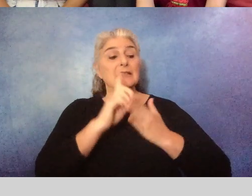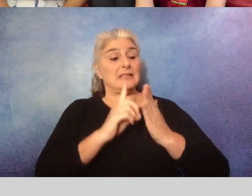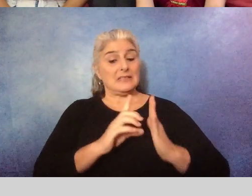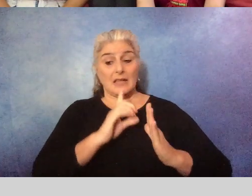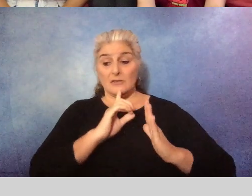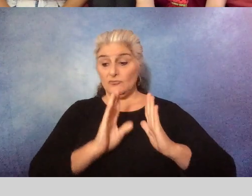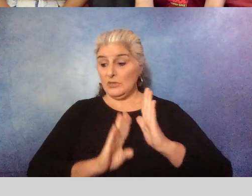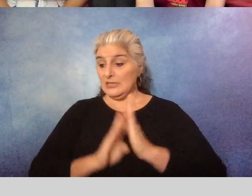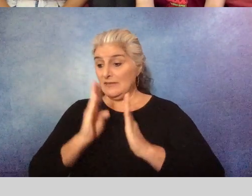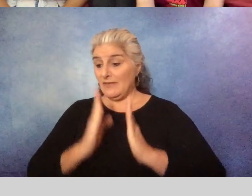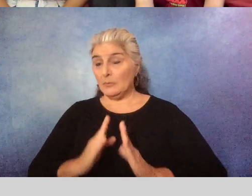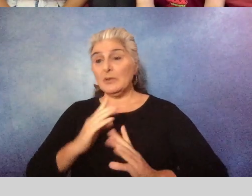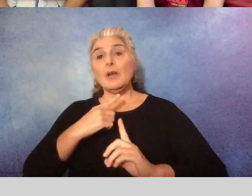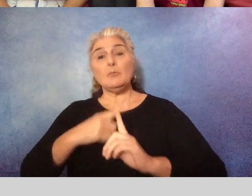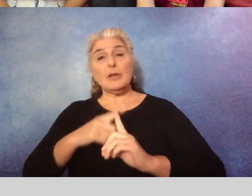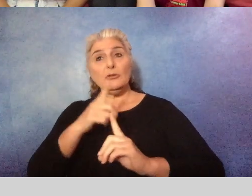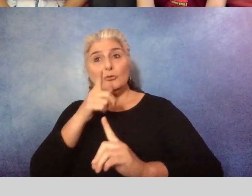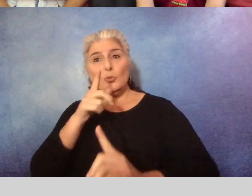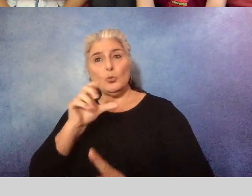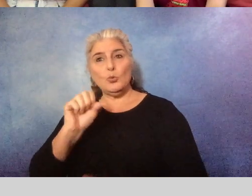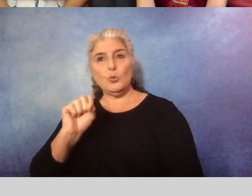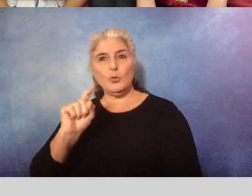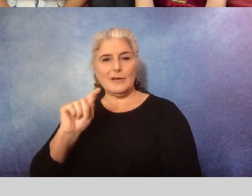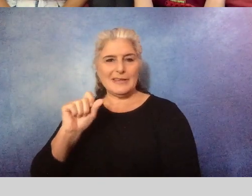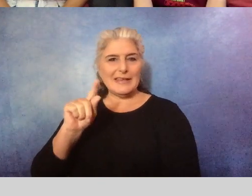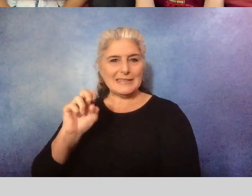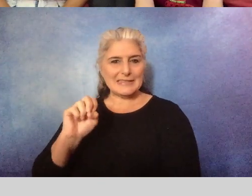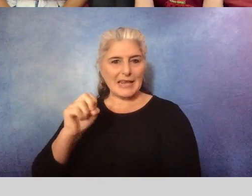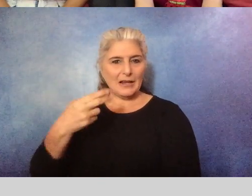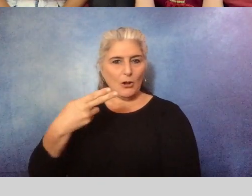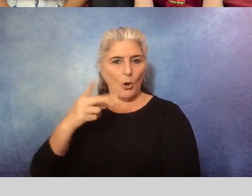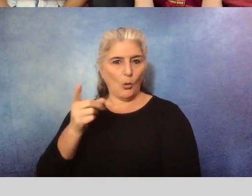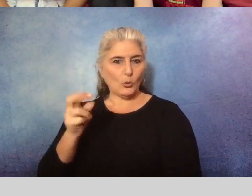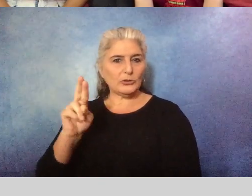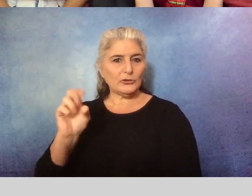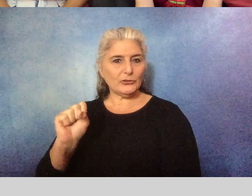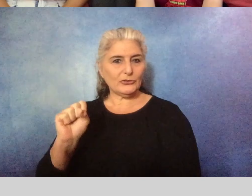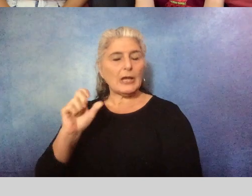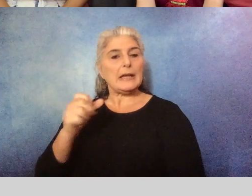Designers, developers, and even stakeholders will be able to understand more easily